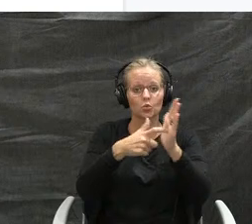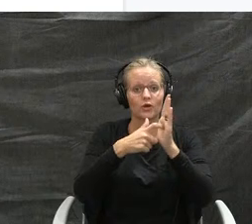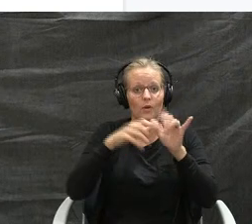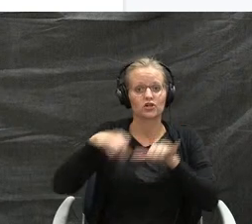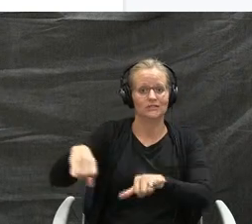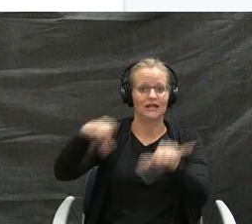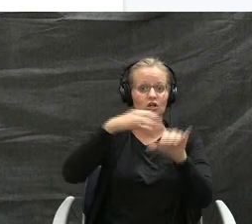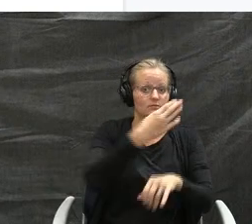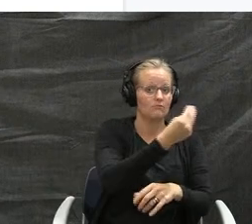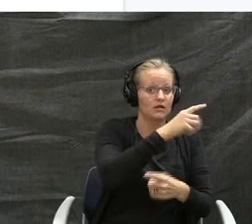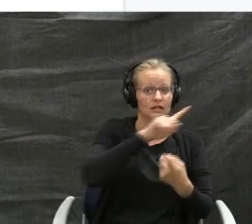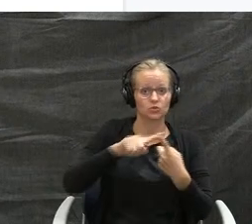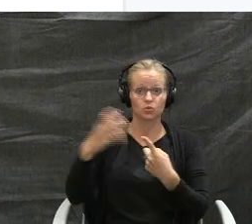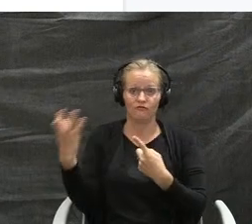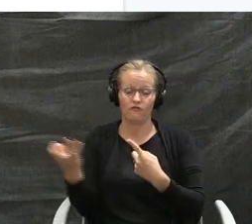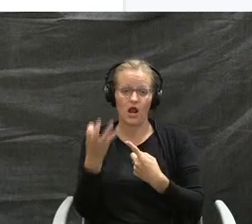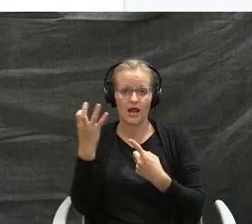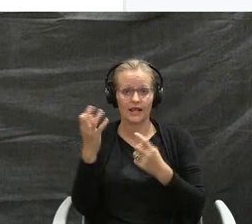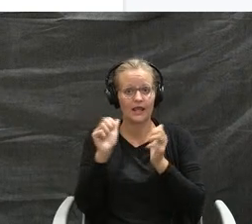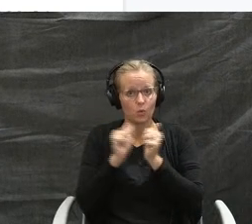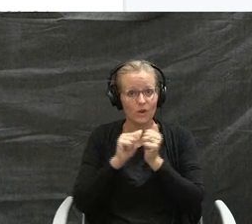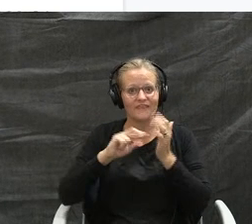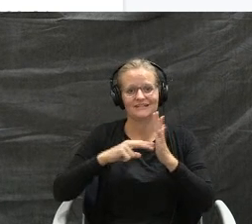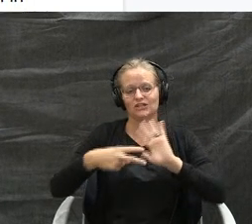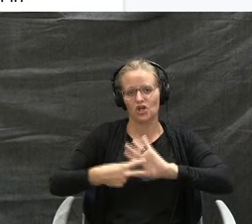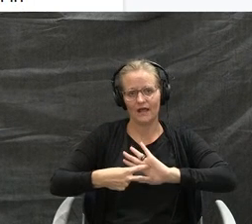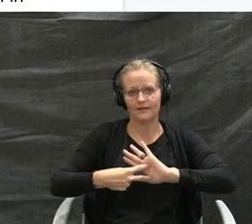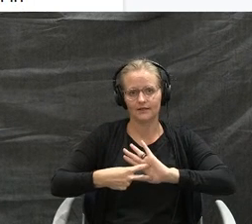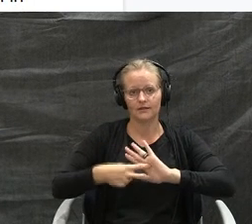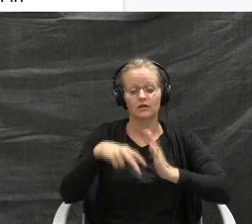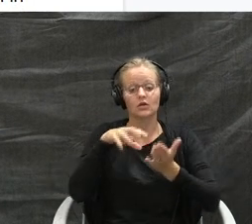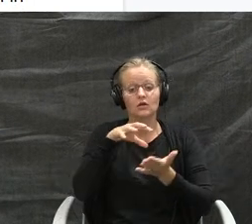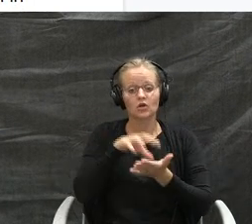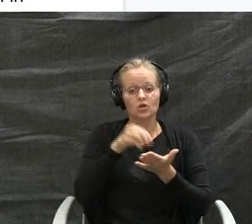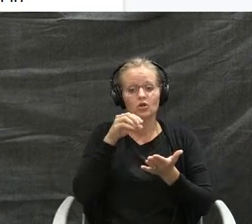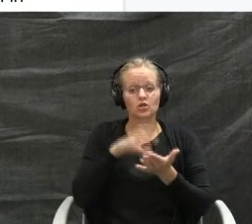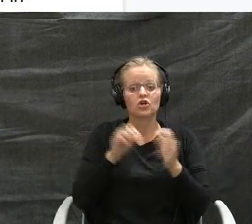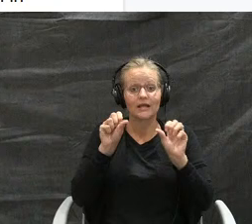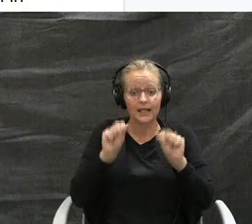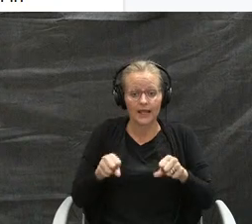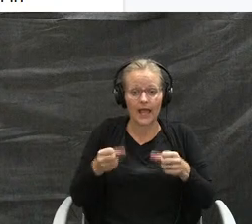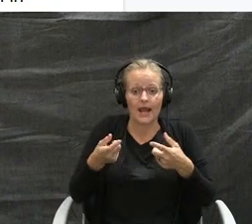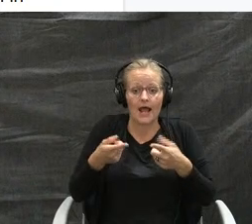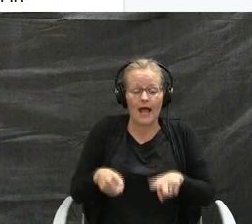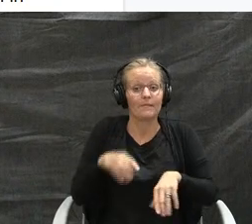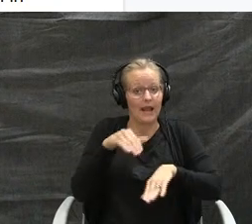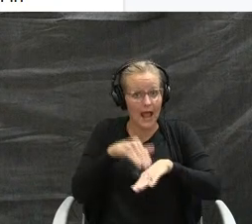intention aliti learnings able to occur from home without an excessive burden on families.